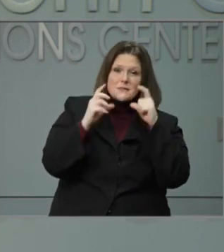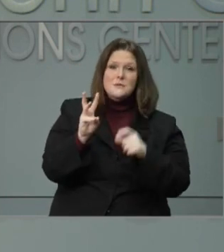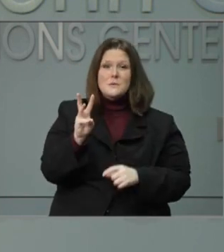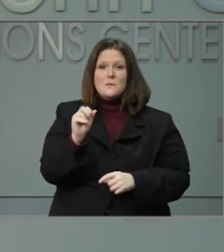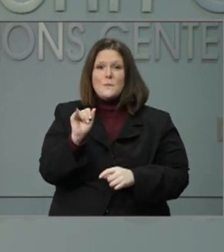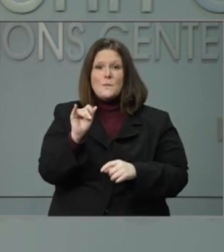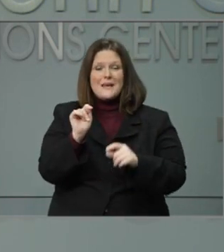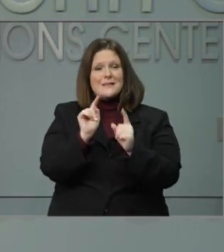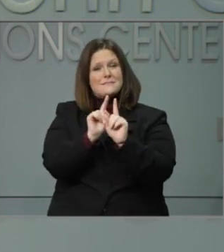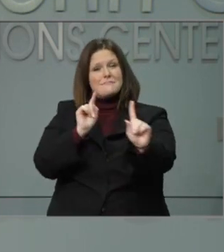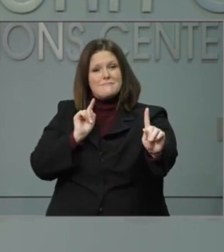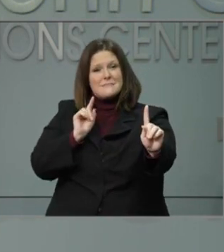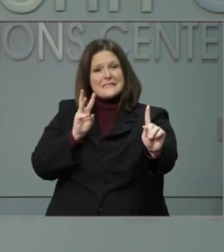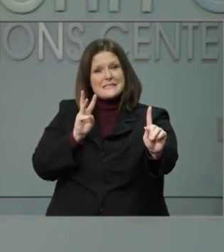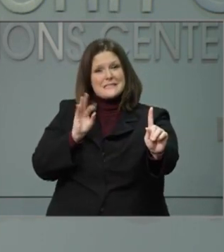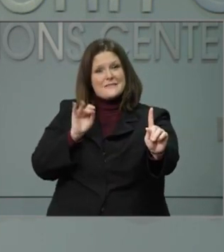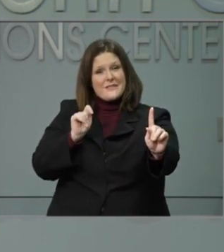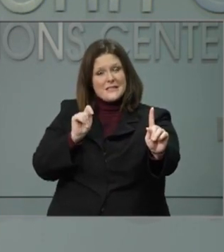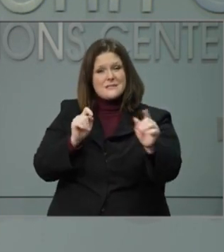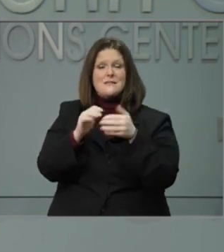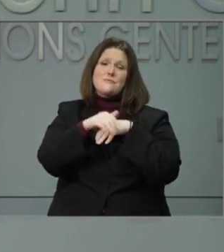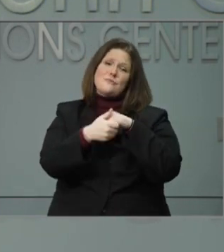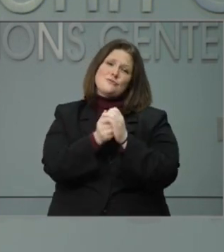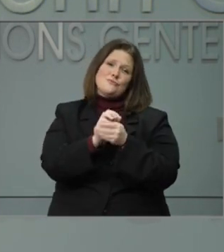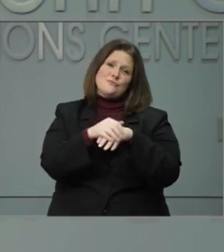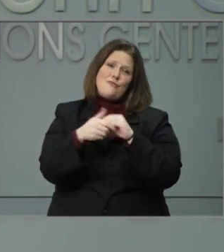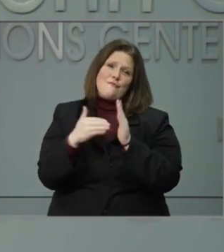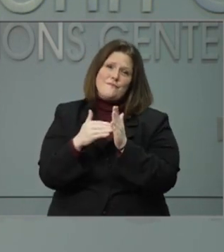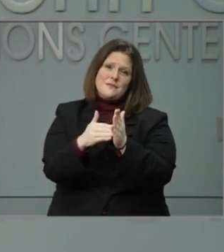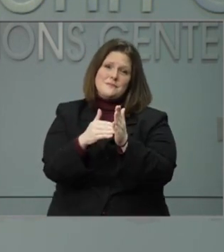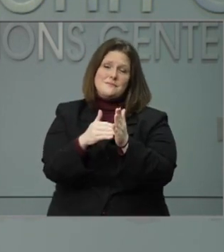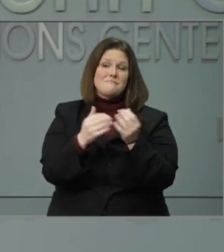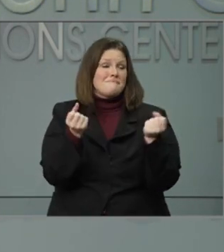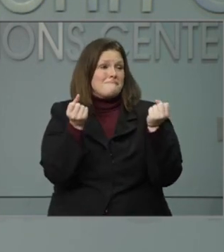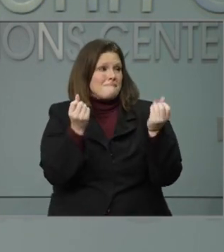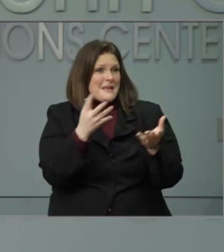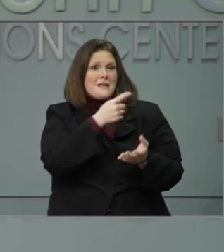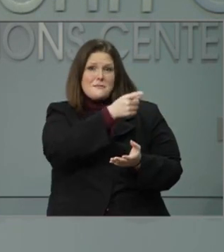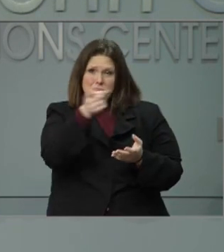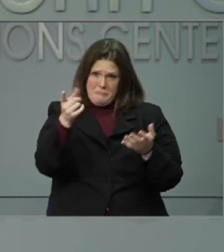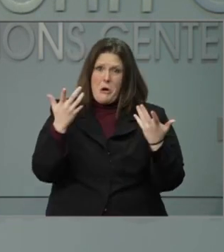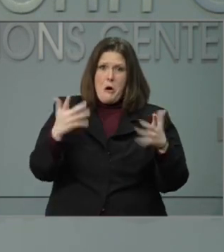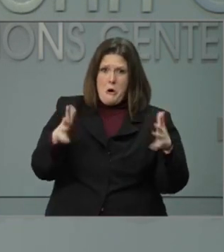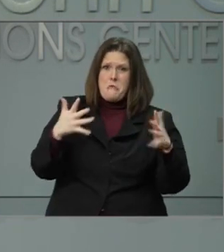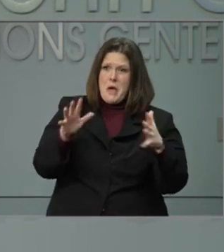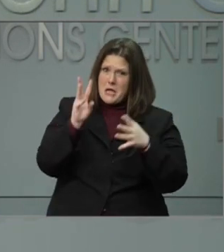STAY SIX FEET APART. THANKS TO THE NORTH CAROLINIANS WHO ARE DOING THOSE THINGS.